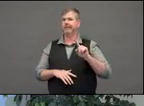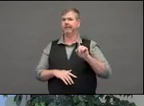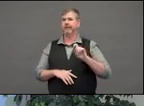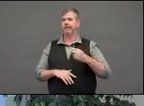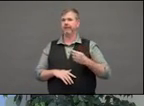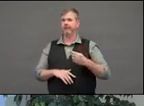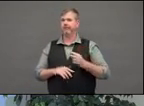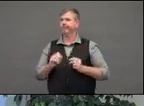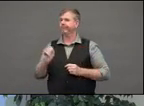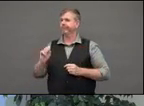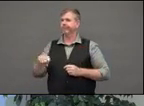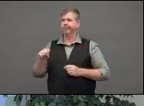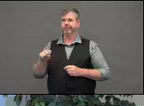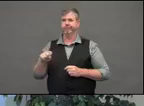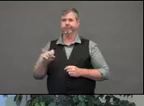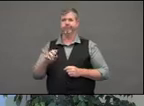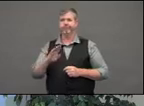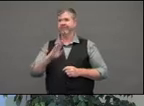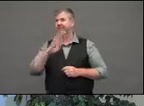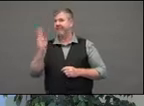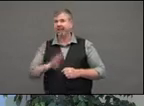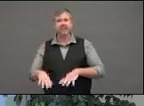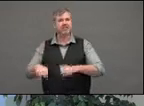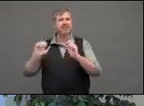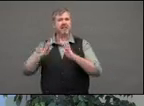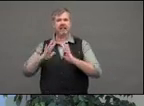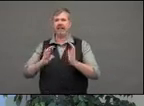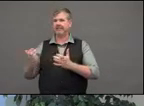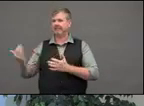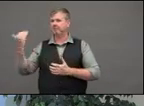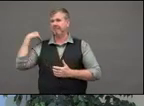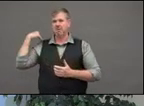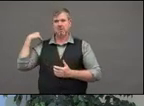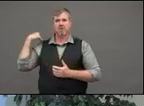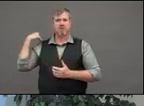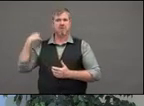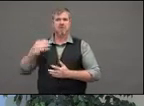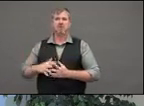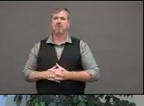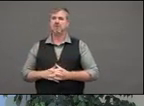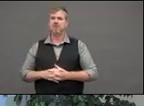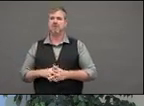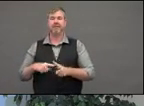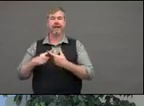took an online class and after we went into quarantine i had to